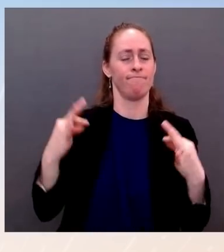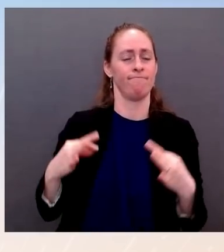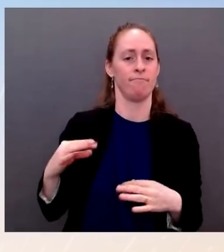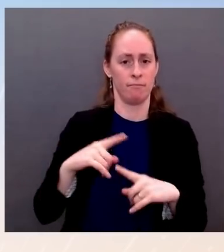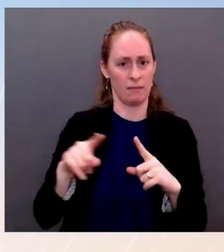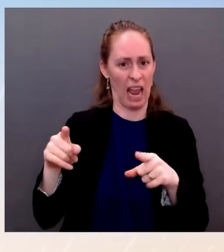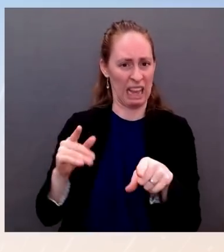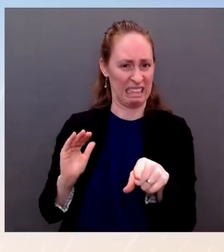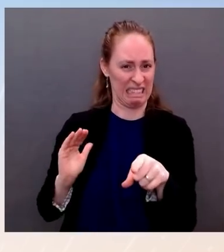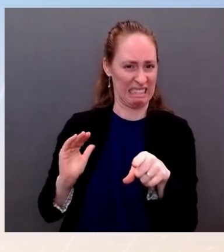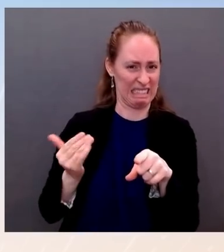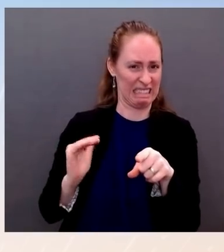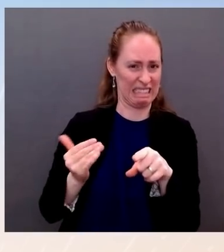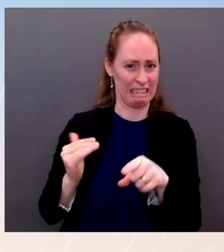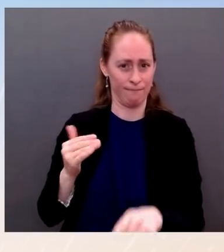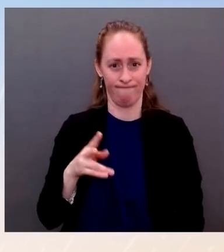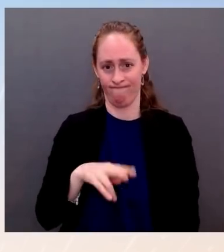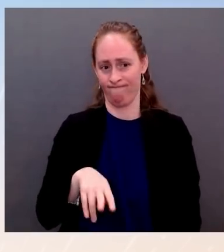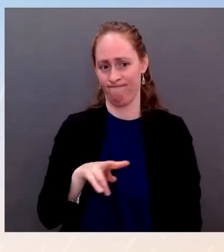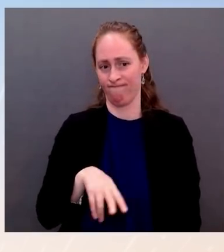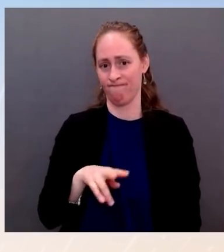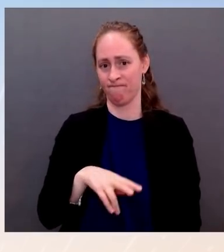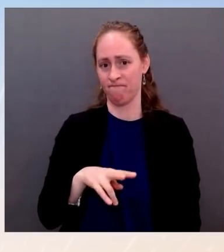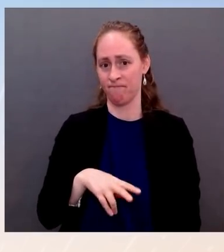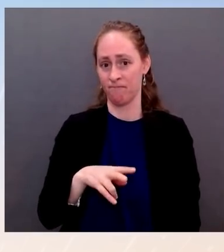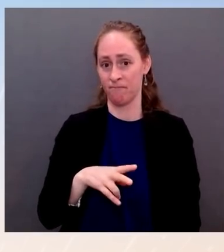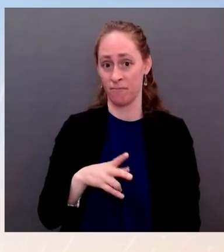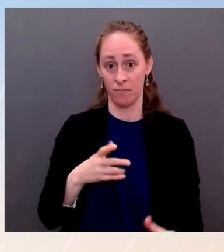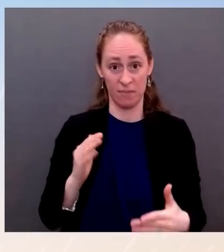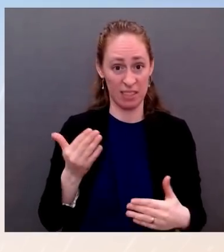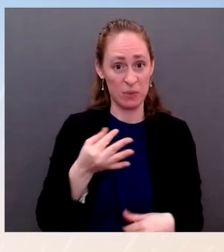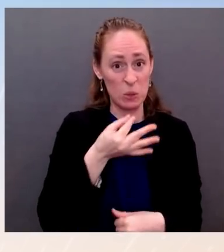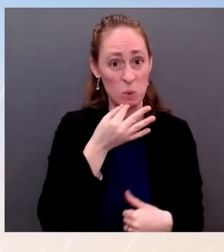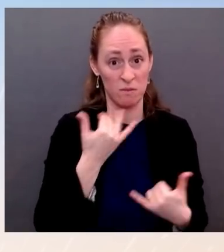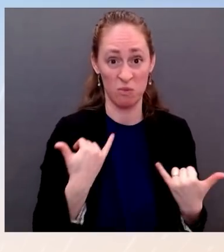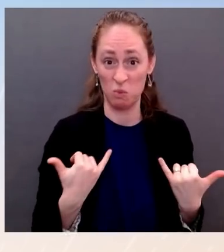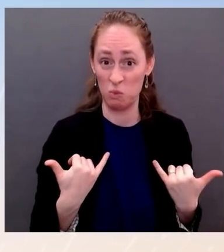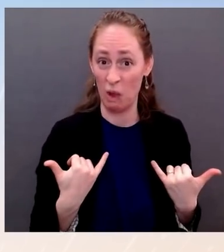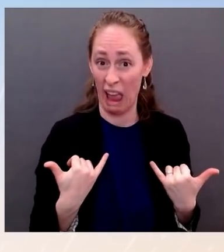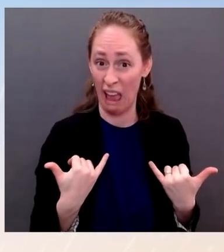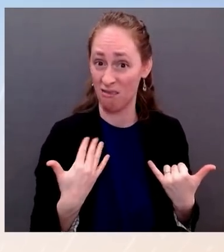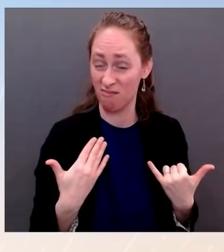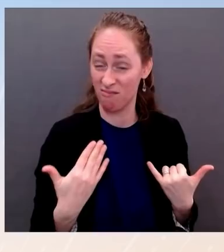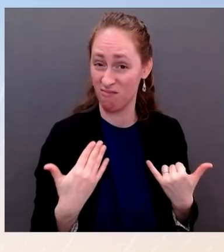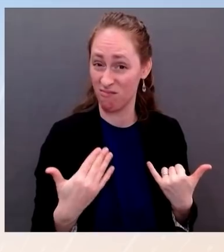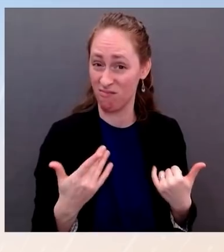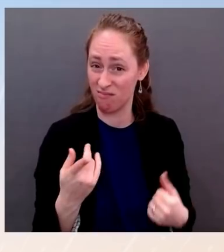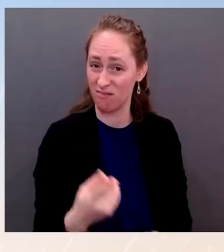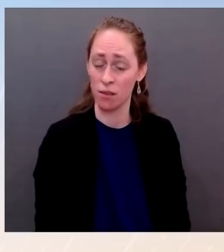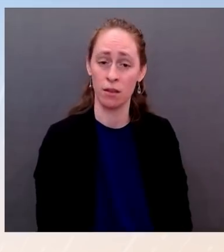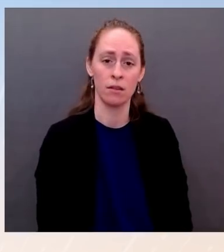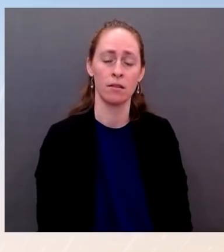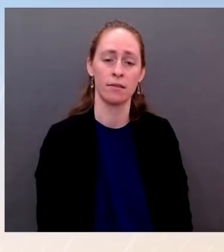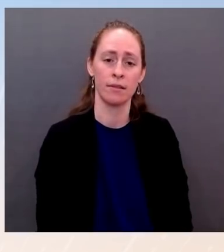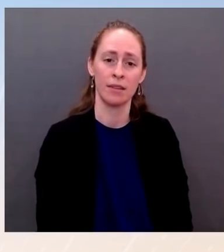Mr. Sullivan: Look, it's hard to assign percentage probabilities to any of this. We have to think about the range of scenarios that we confront,